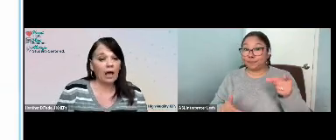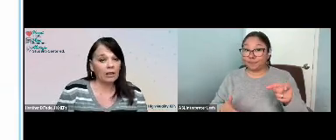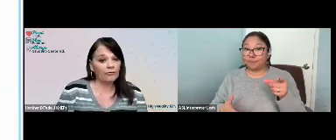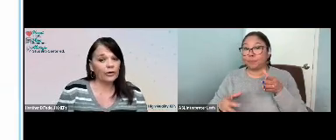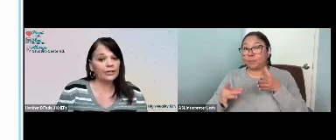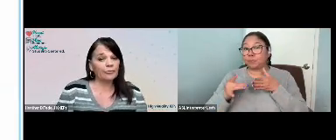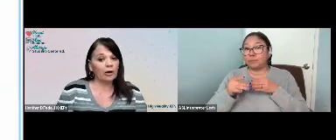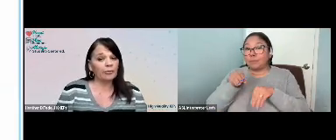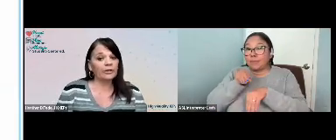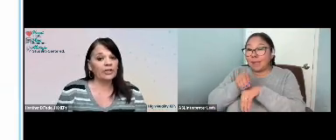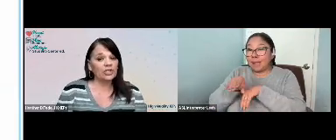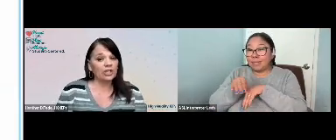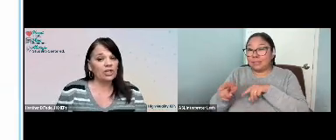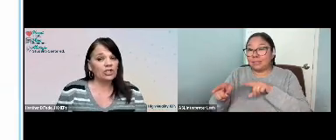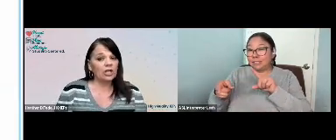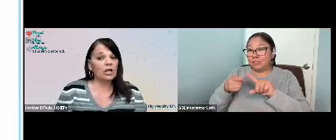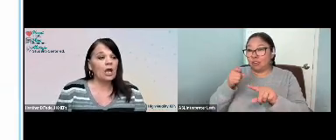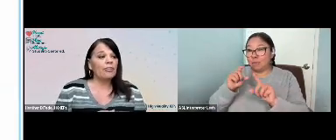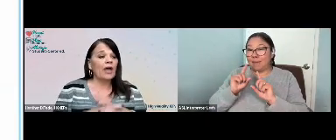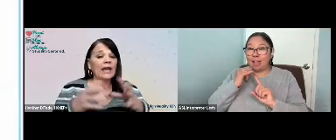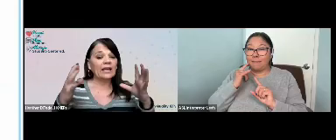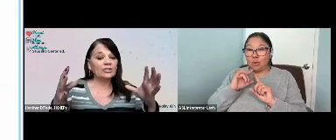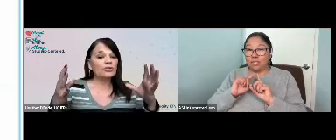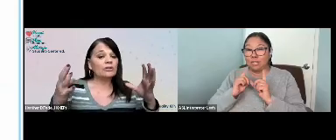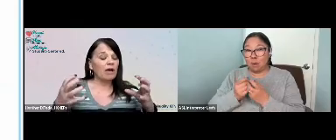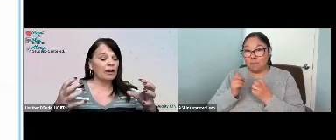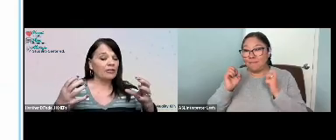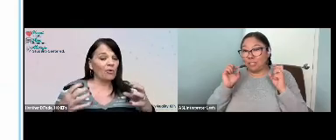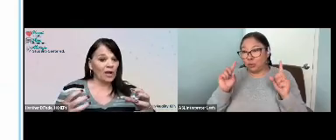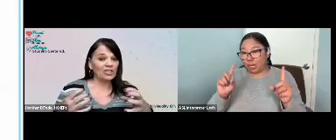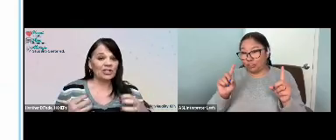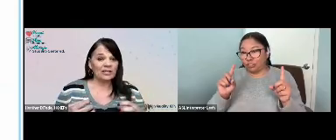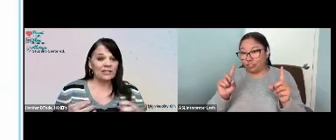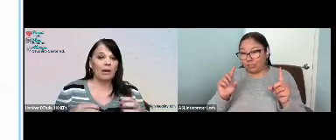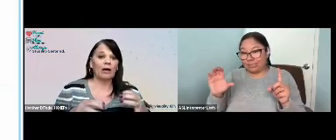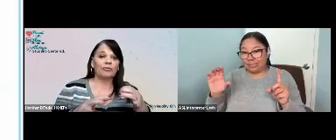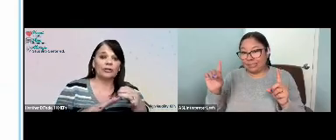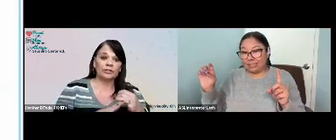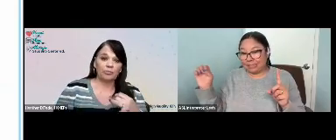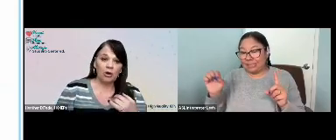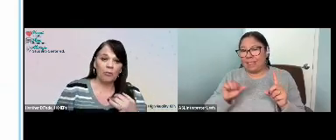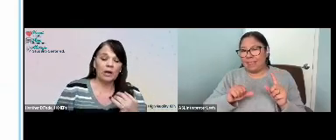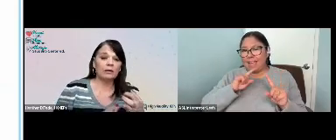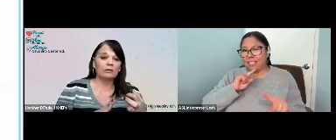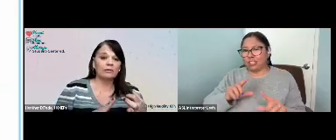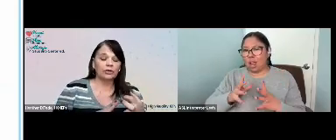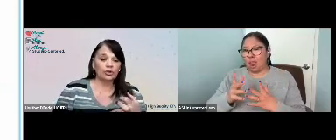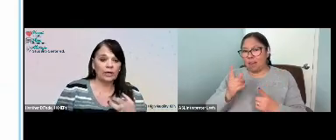from the California Department of Education that answers a lot of the questions about the diploma,